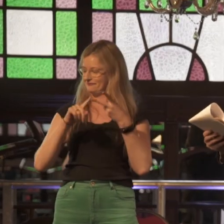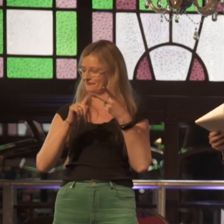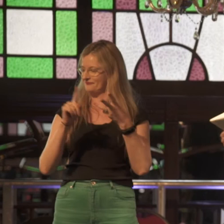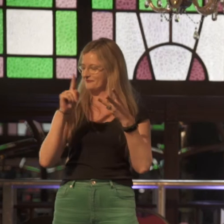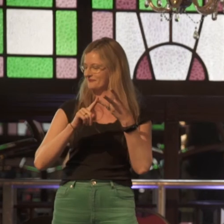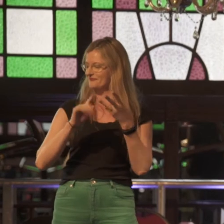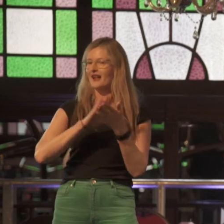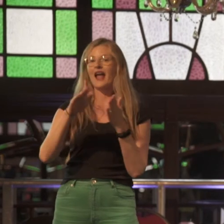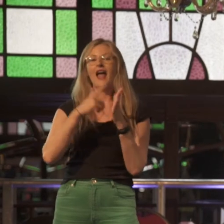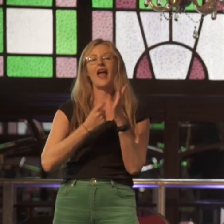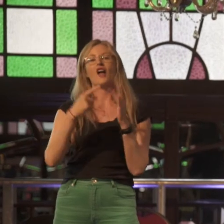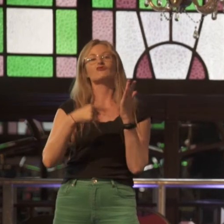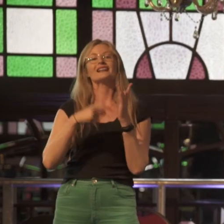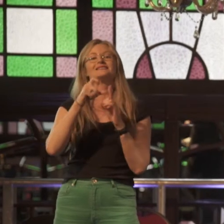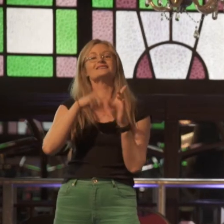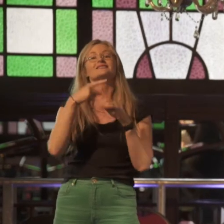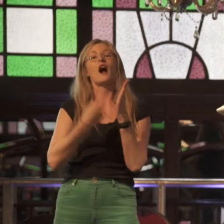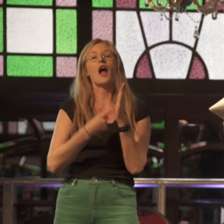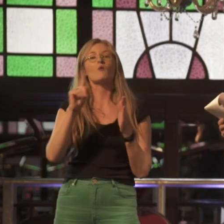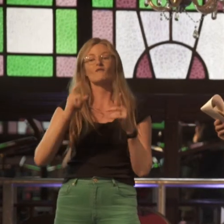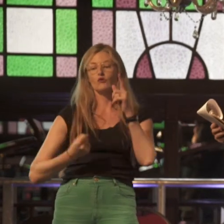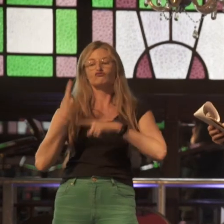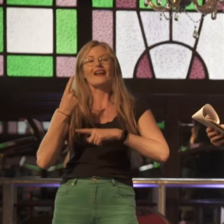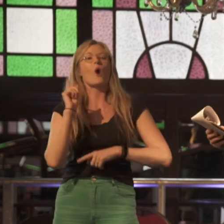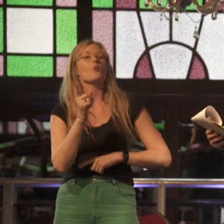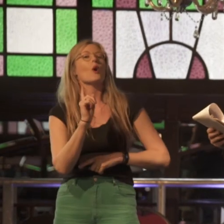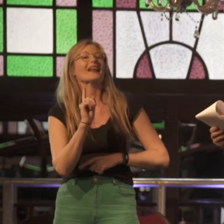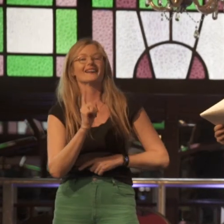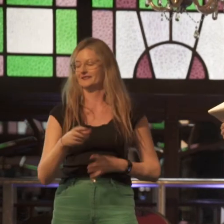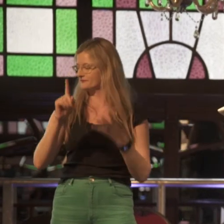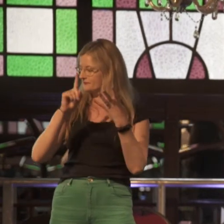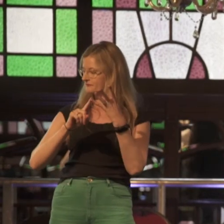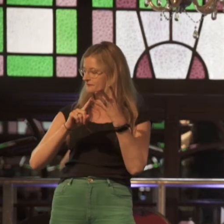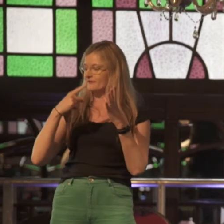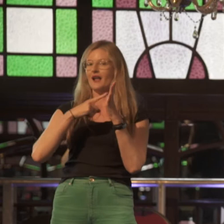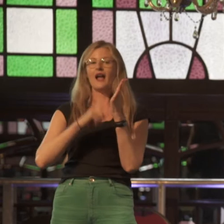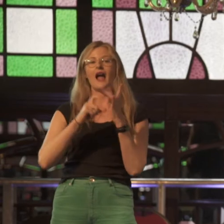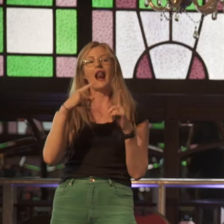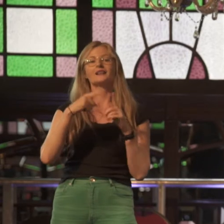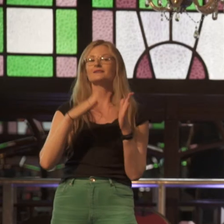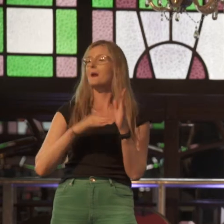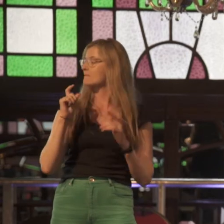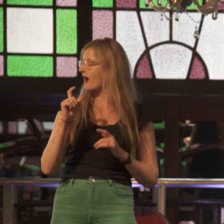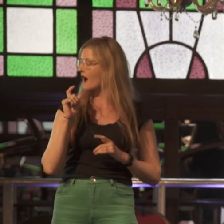Harriet Dyer for Trigger Warning. And Alice McCullough for Earth to Alice.